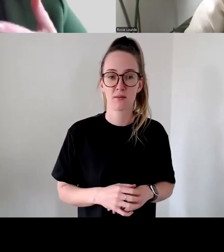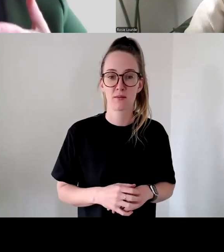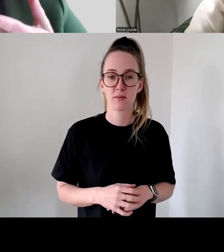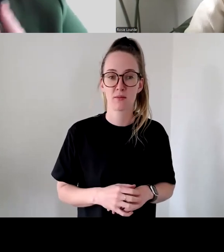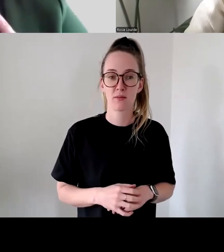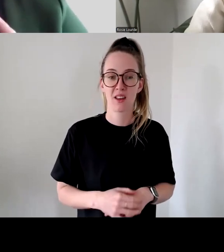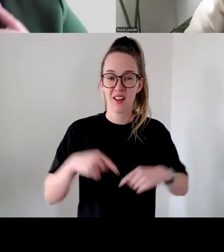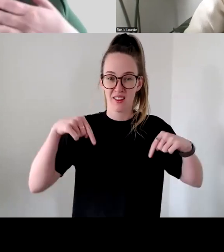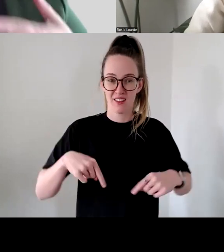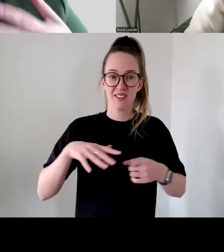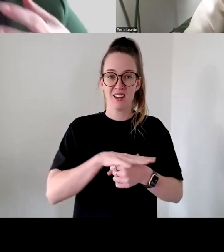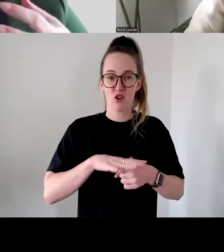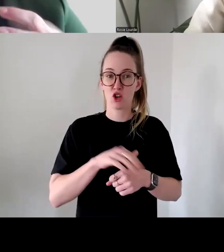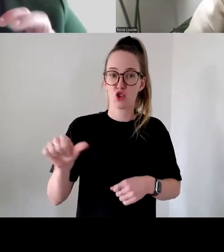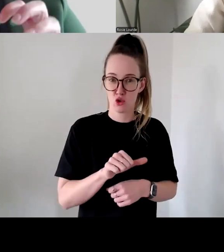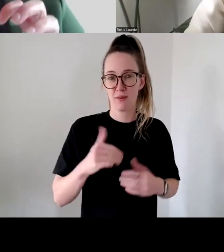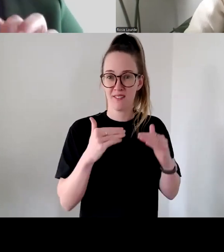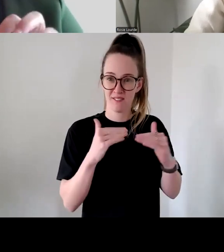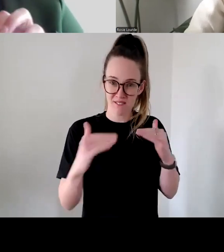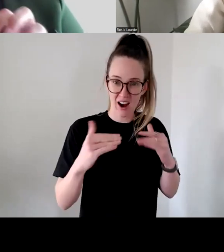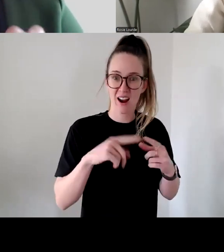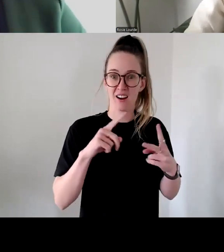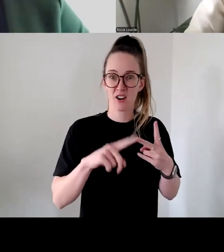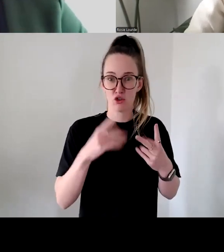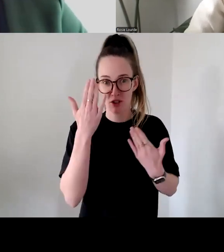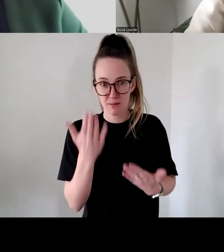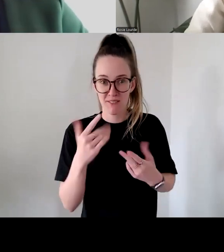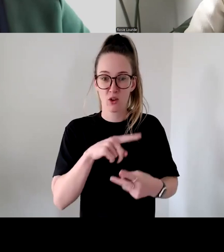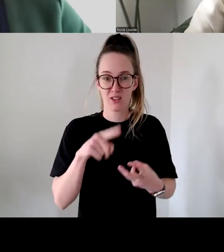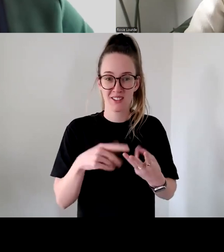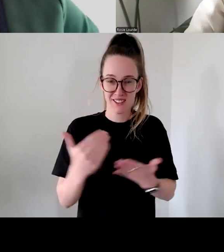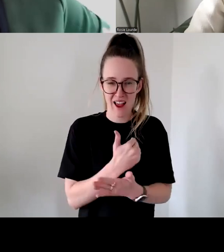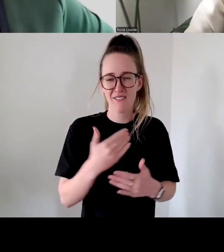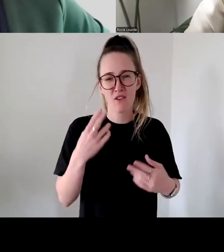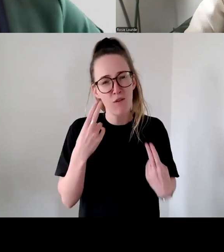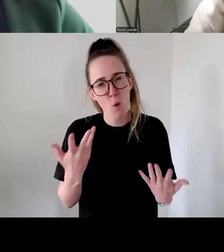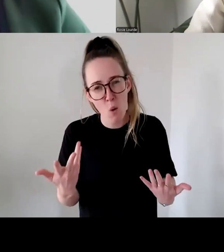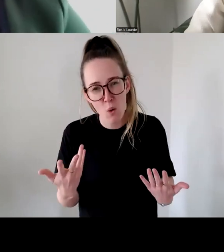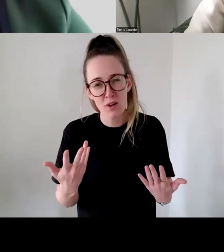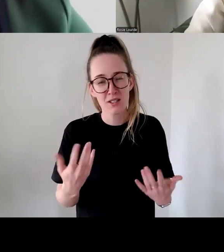safe and respectful, is a no-brainer, but it's really hard individually to do it one by one.